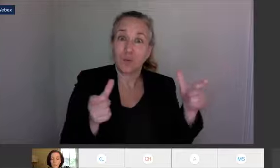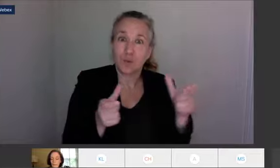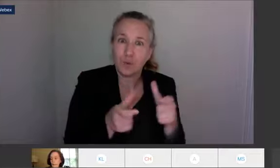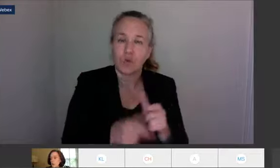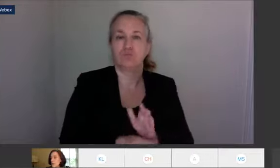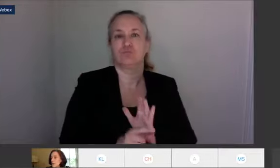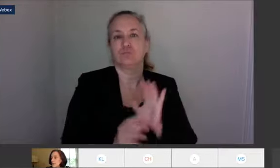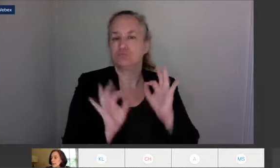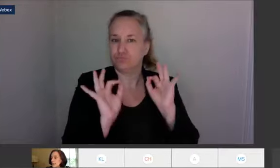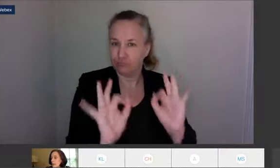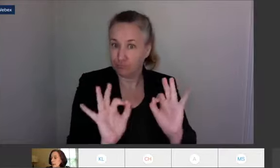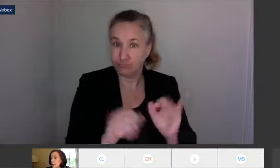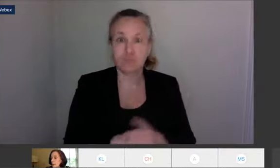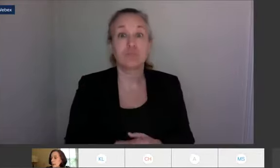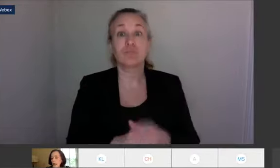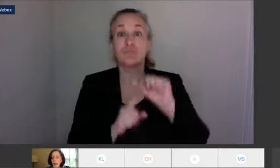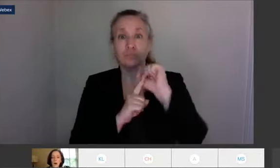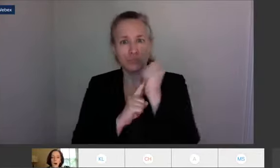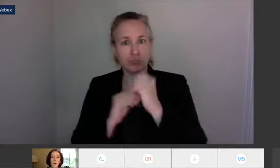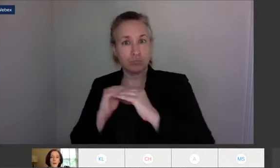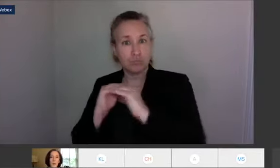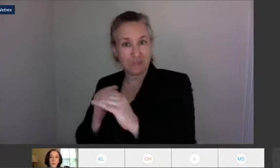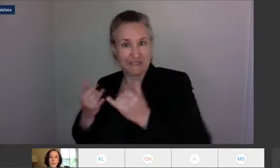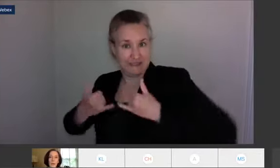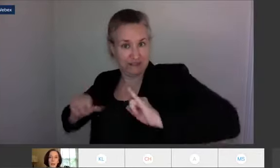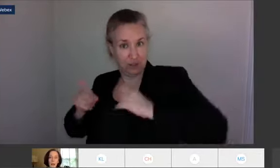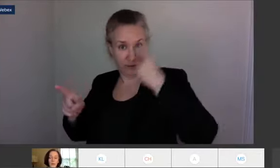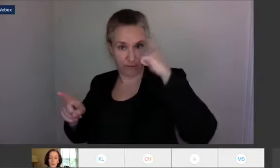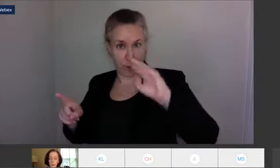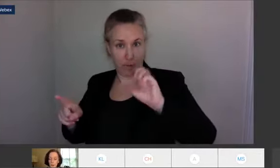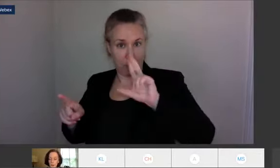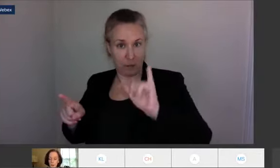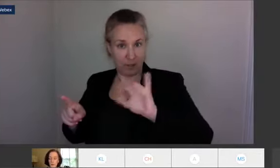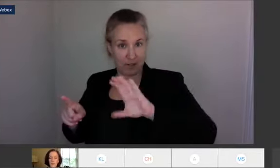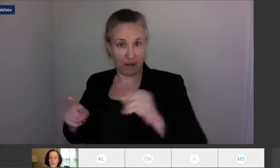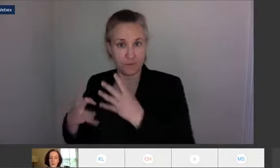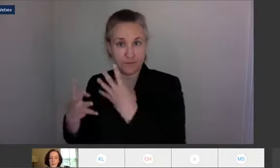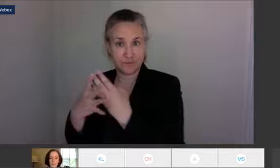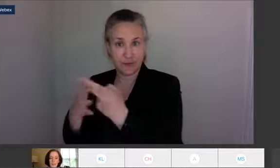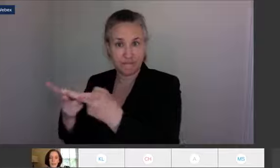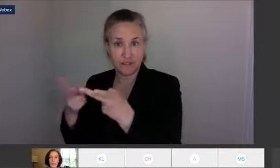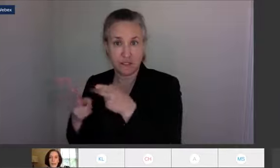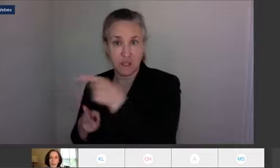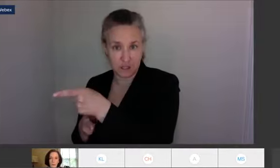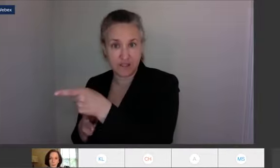continues to be stable at our Montgomery County Correctional Facility as we've